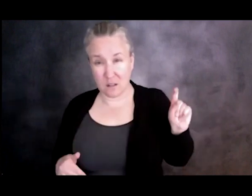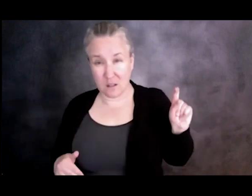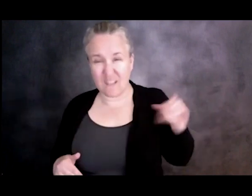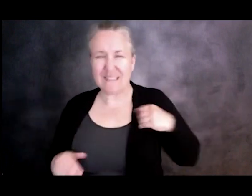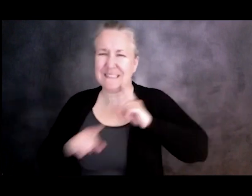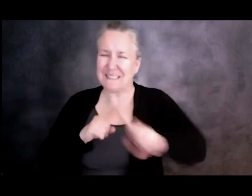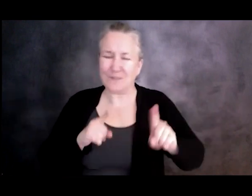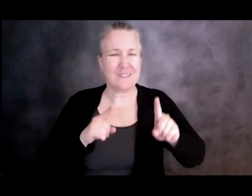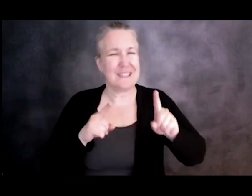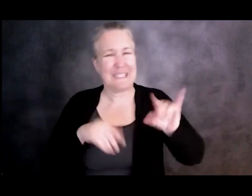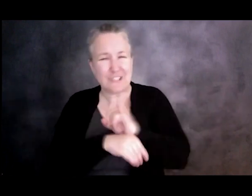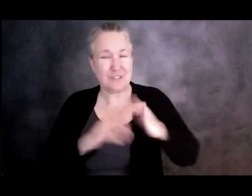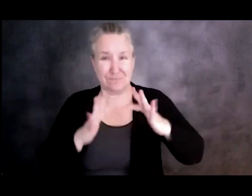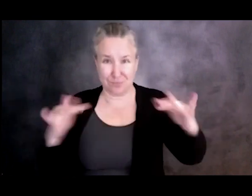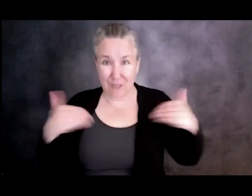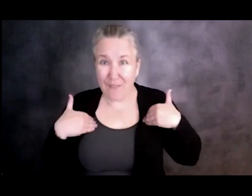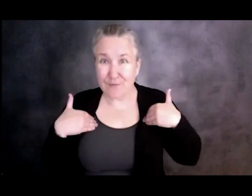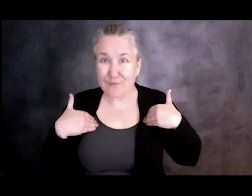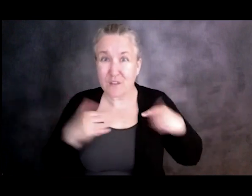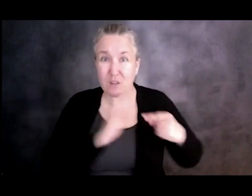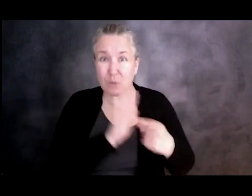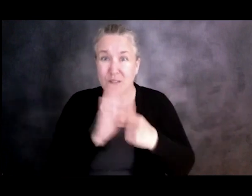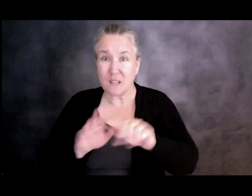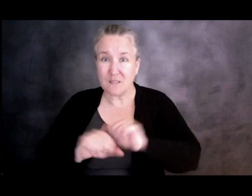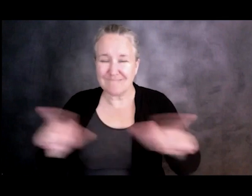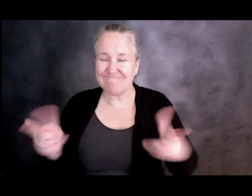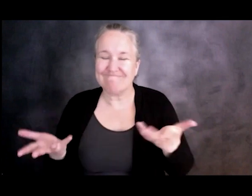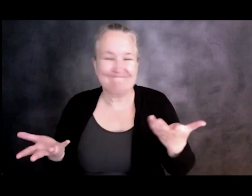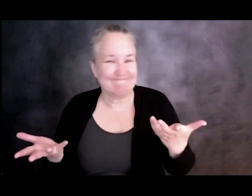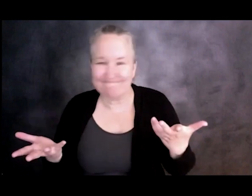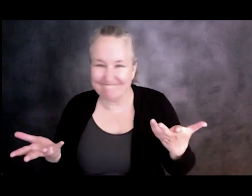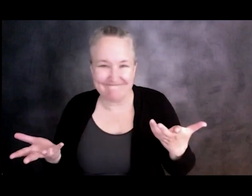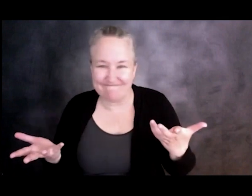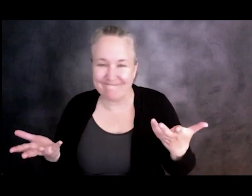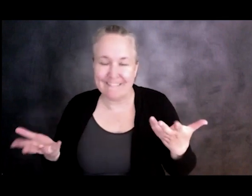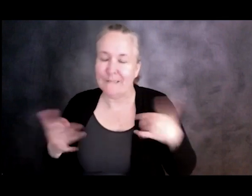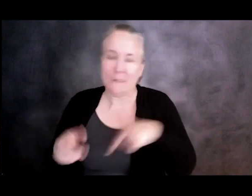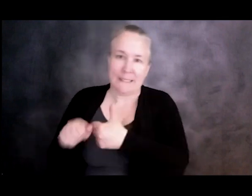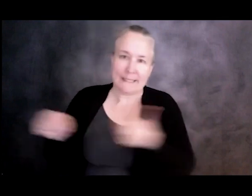We're very, very far away from having that happen. So support Crazy Rich Asians and then get